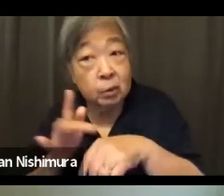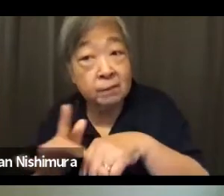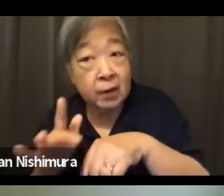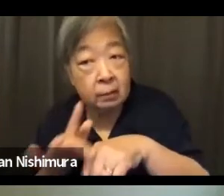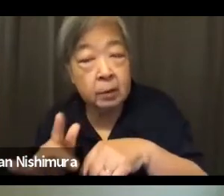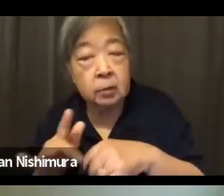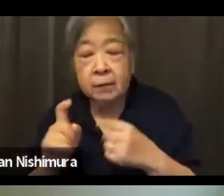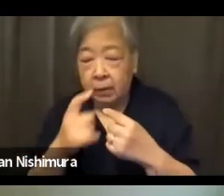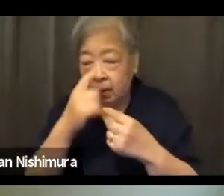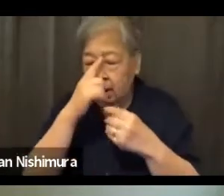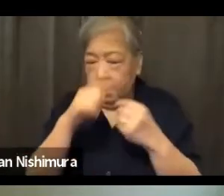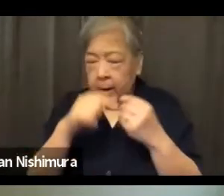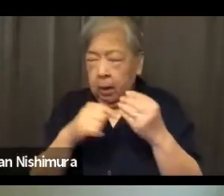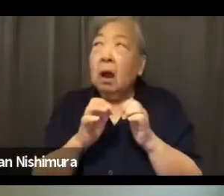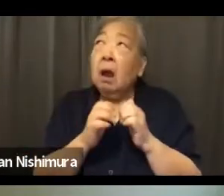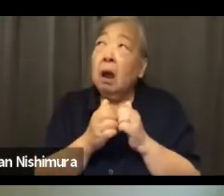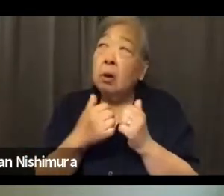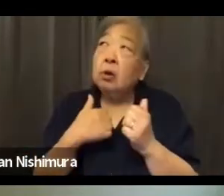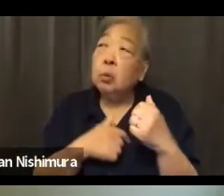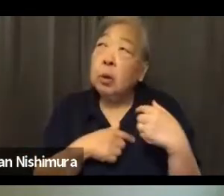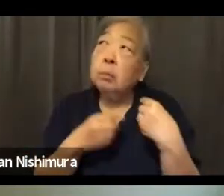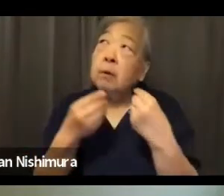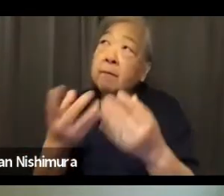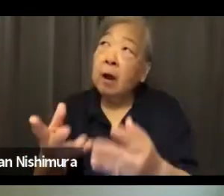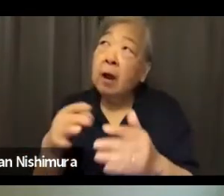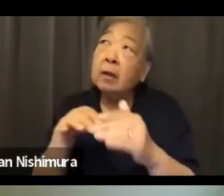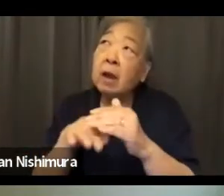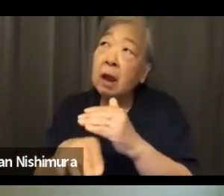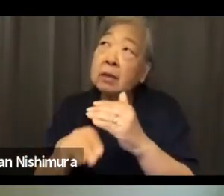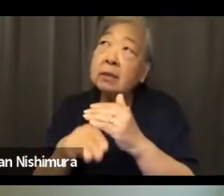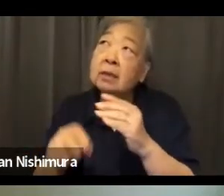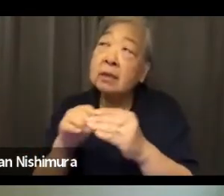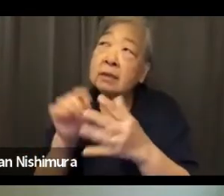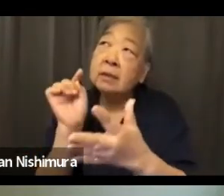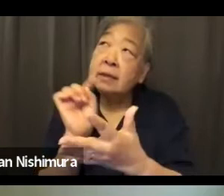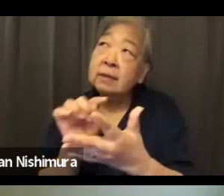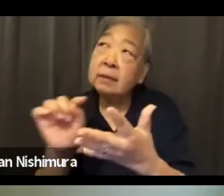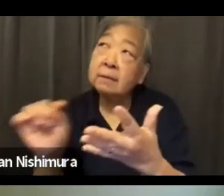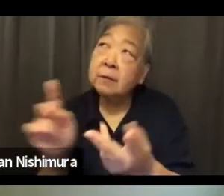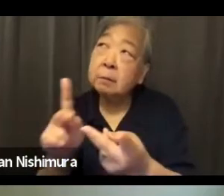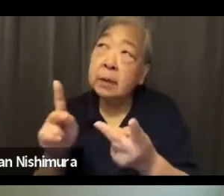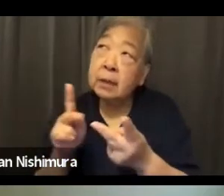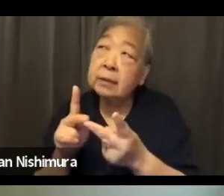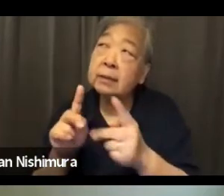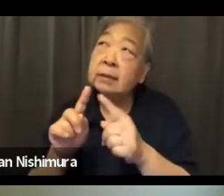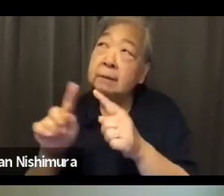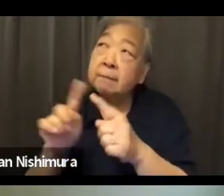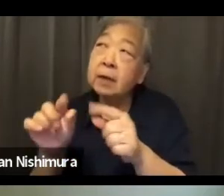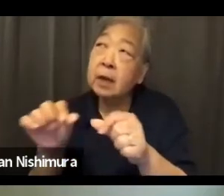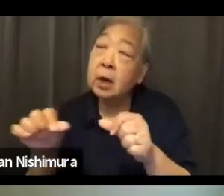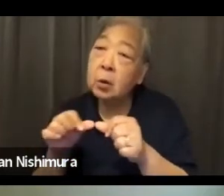to provide access in these different arenas, in these different areas, that make up an